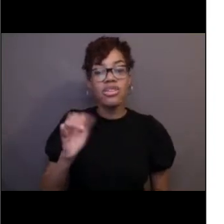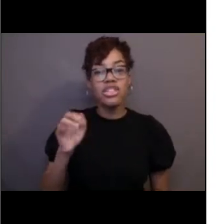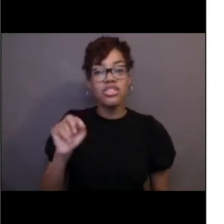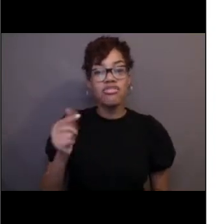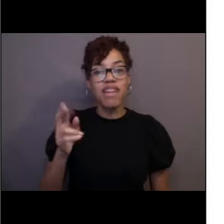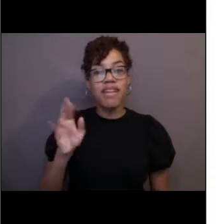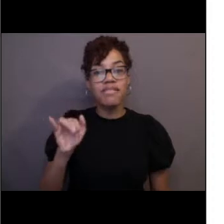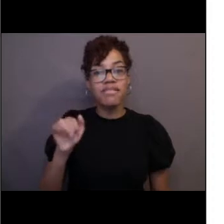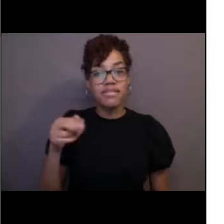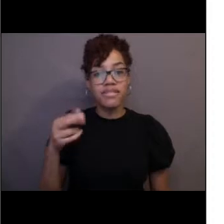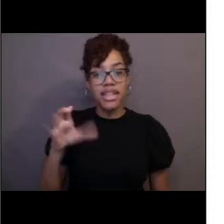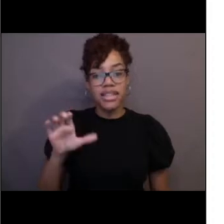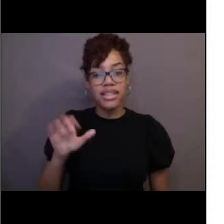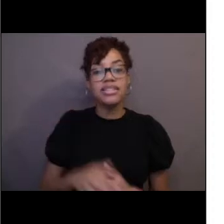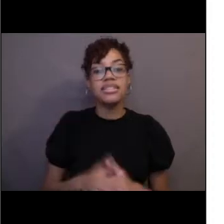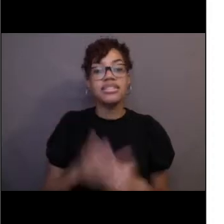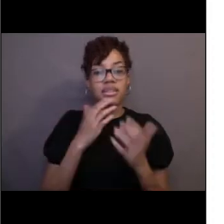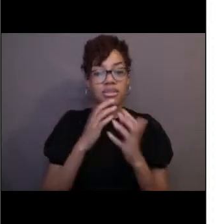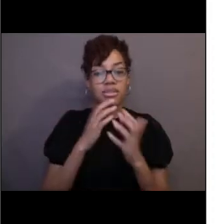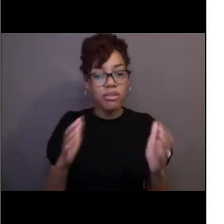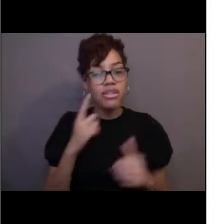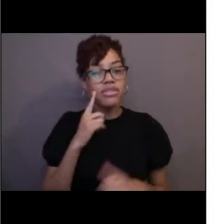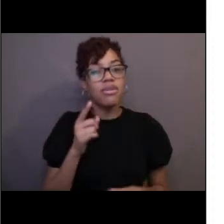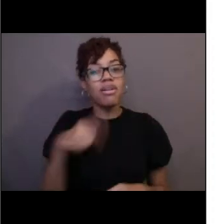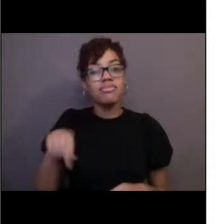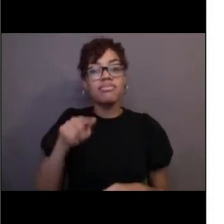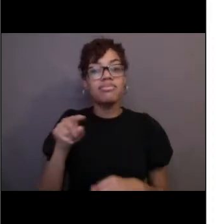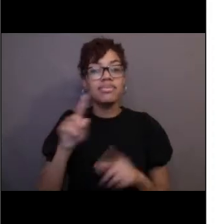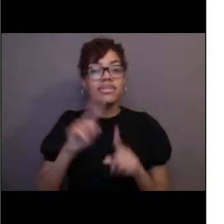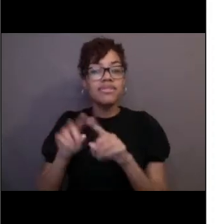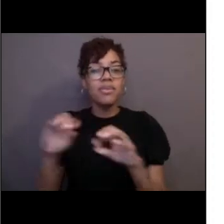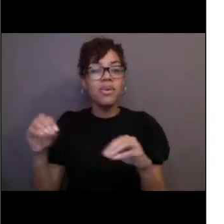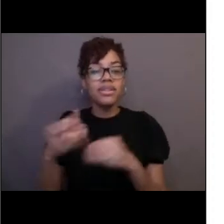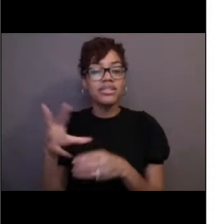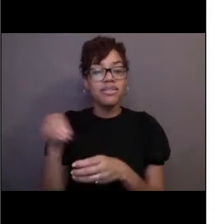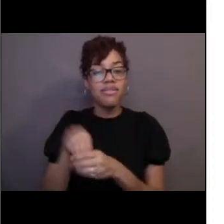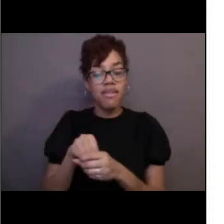Coonamessett Farm Foundation. All this research is done in collaboration with NOAA